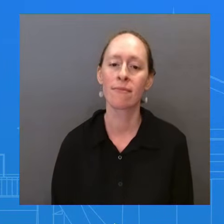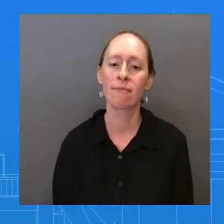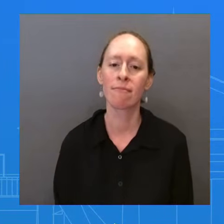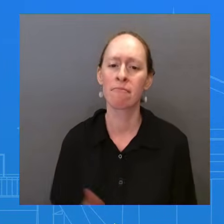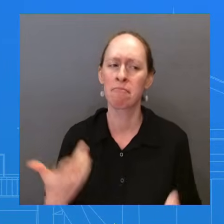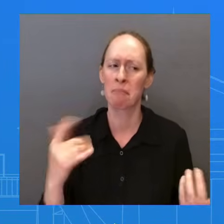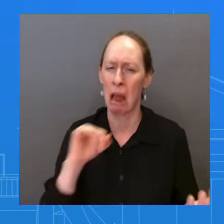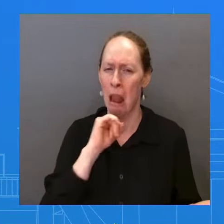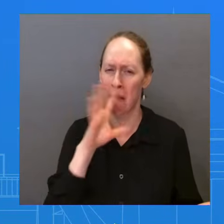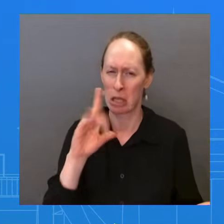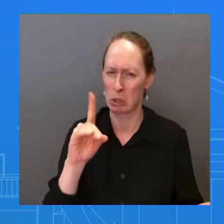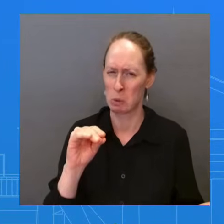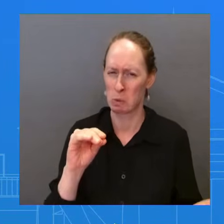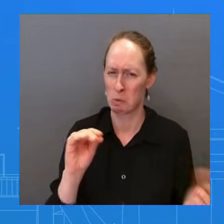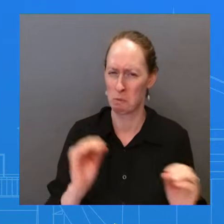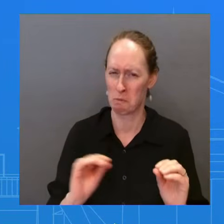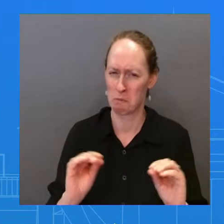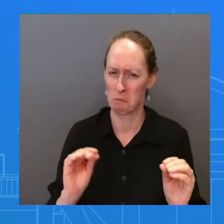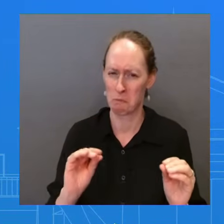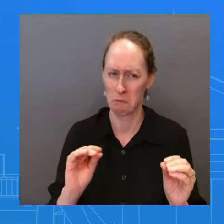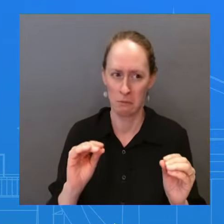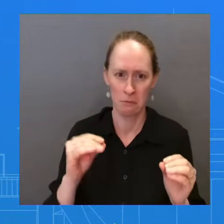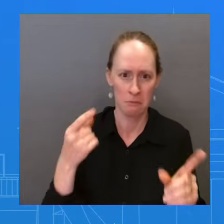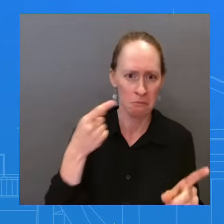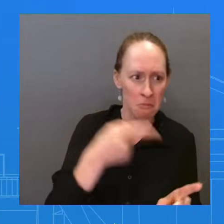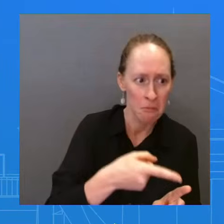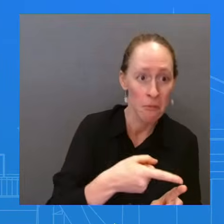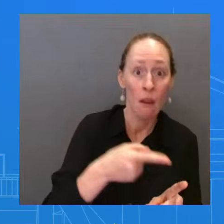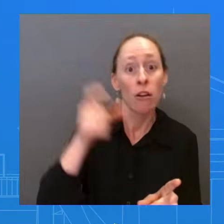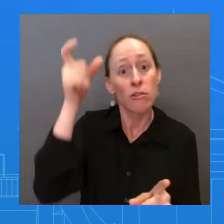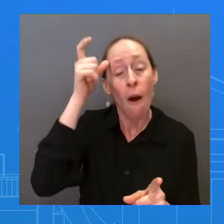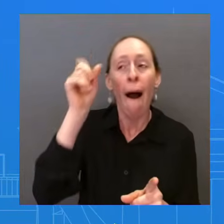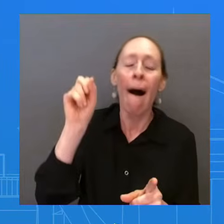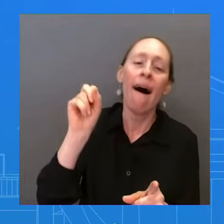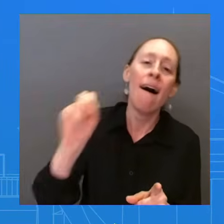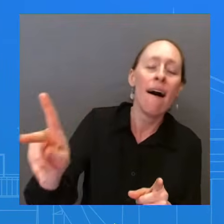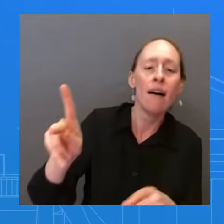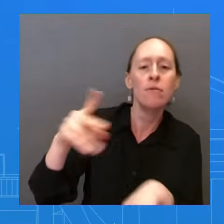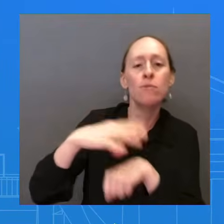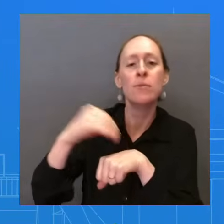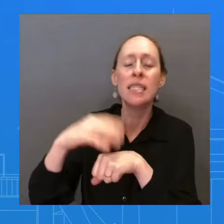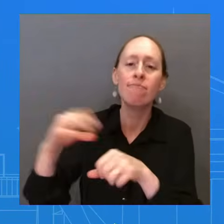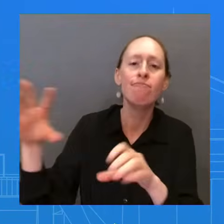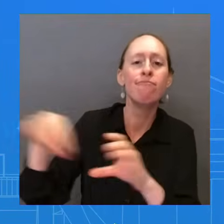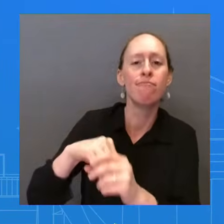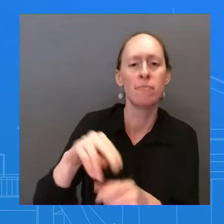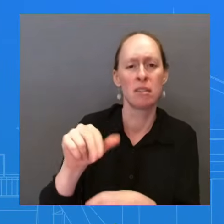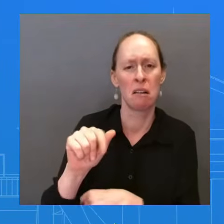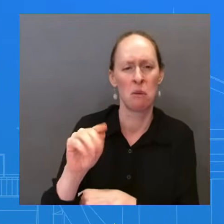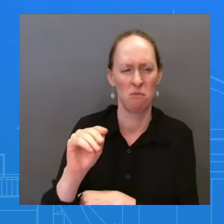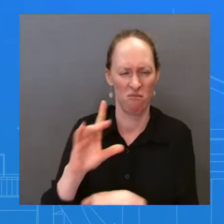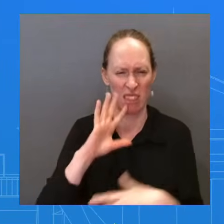to Sweden's membership in the NATO Alliance. We also want to see Sweden as a NATO Ally.